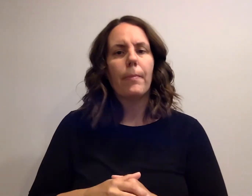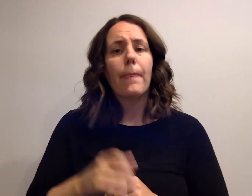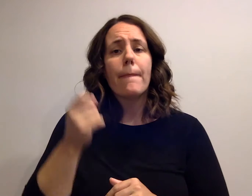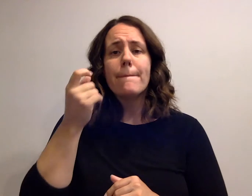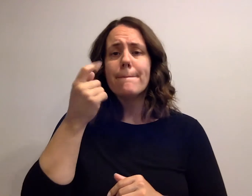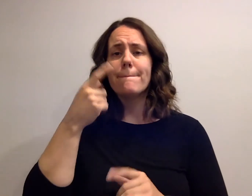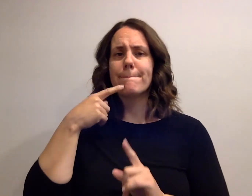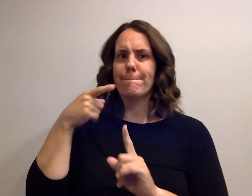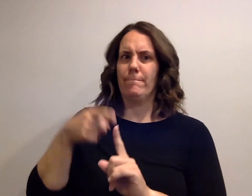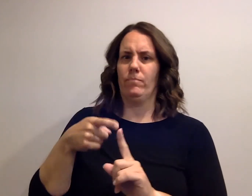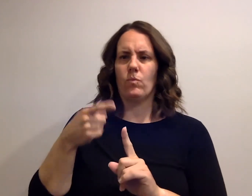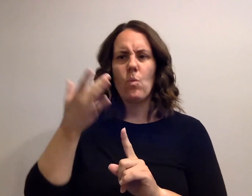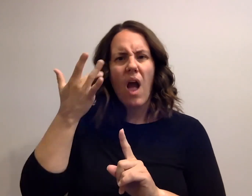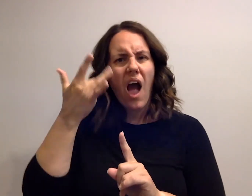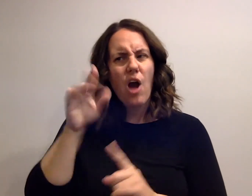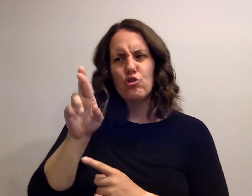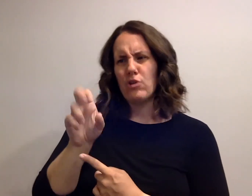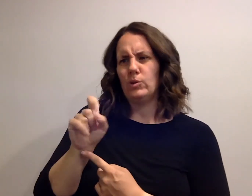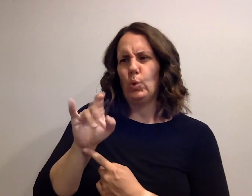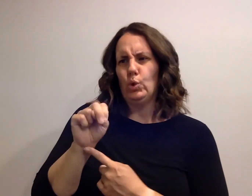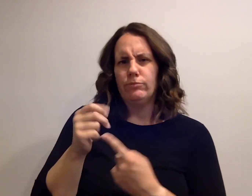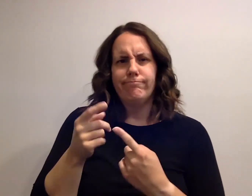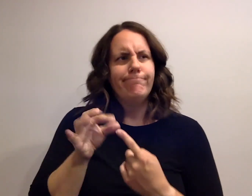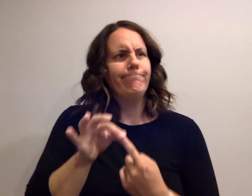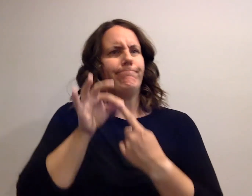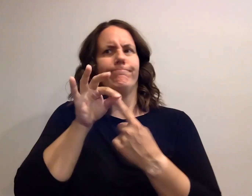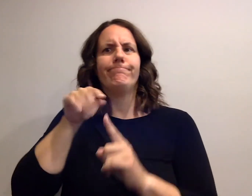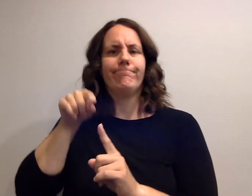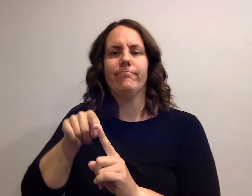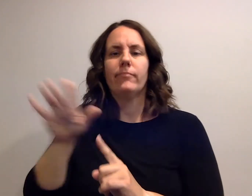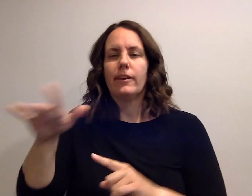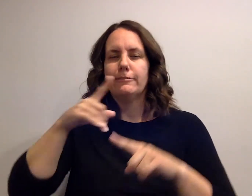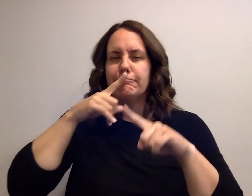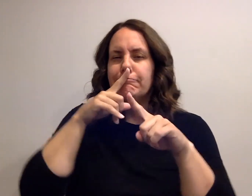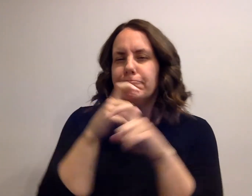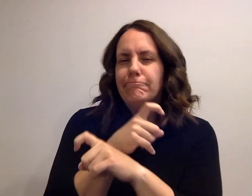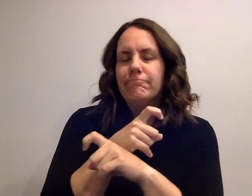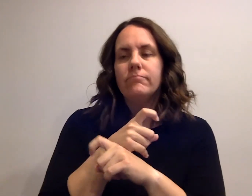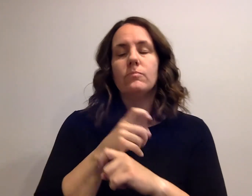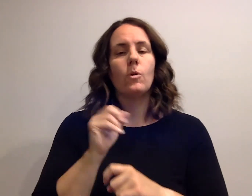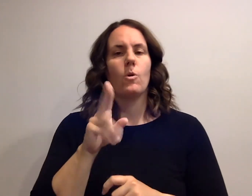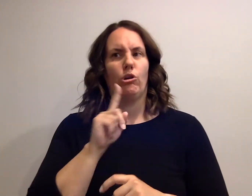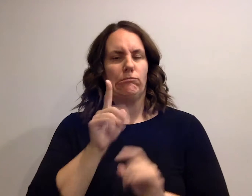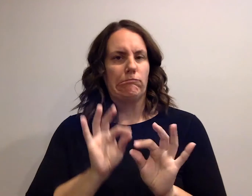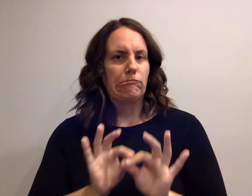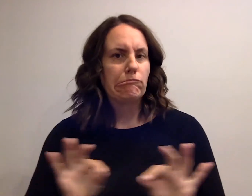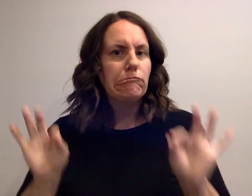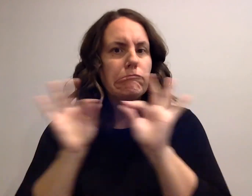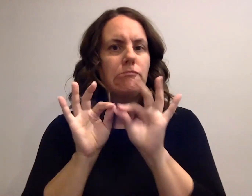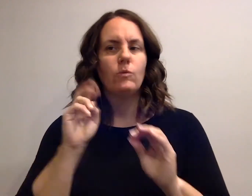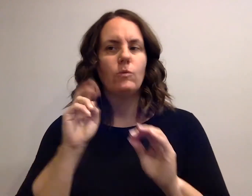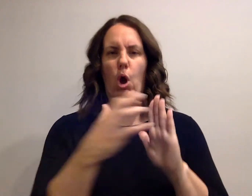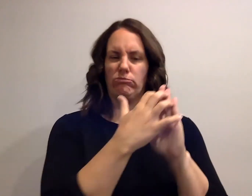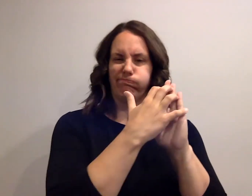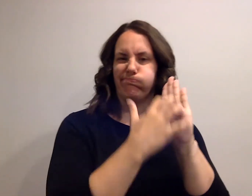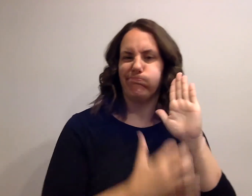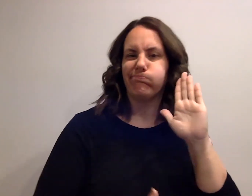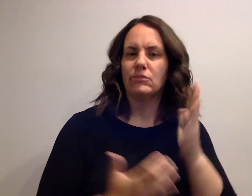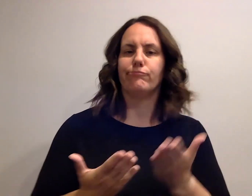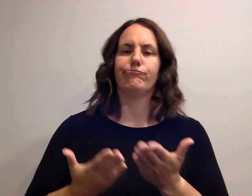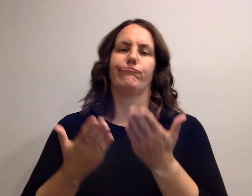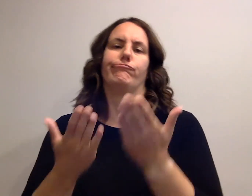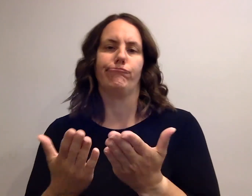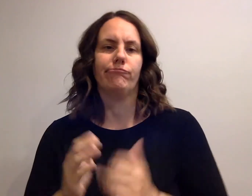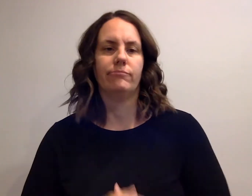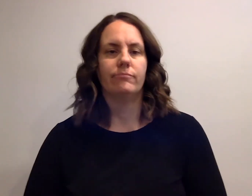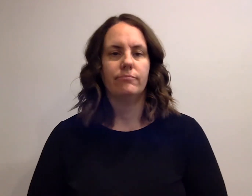A main motion is offered as a resolution due to its importance, length, or complexity.